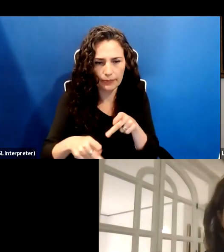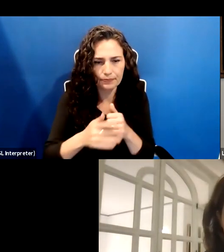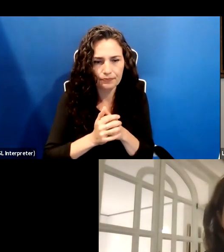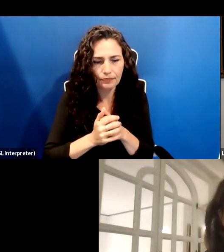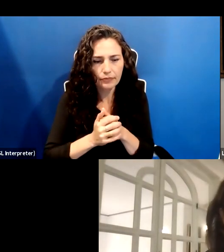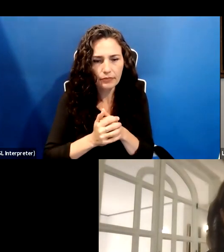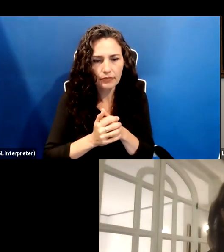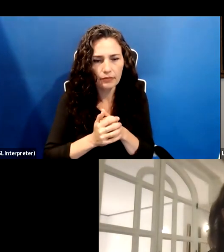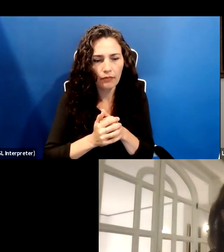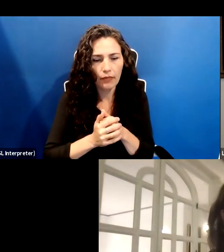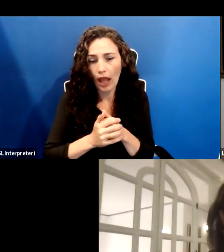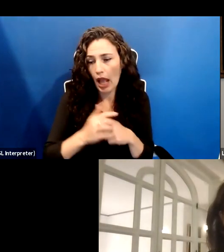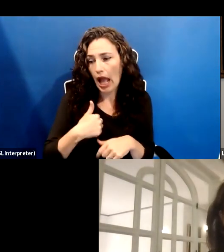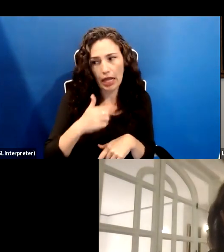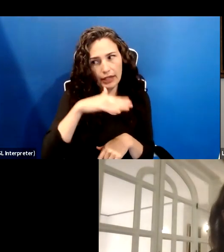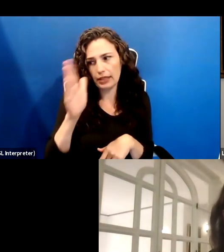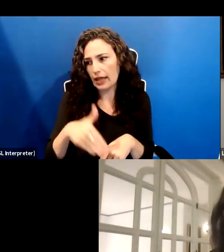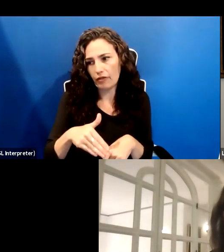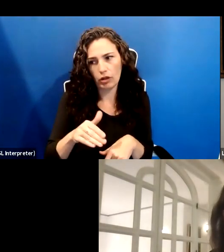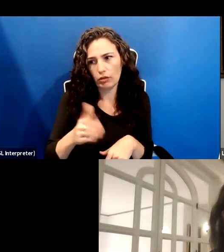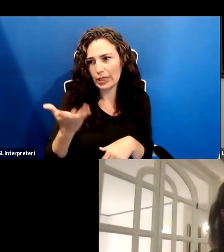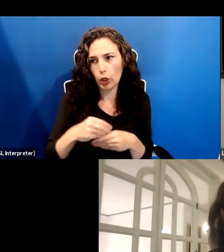like that. I took the 16-day and it was very much